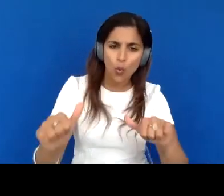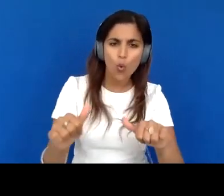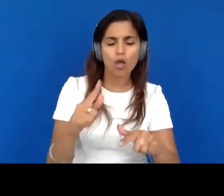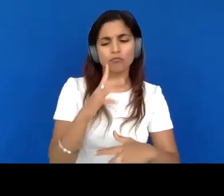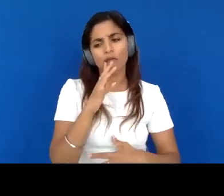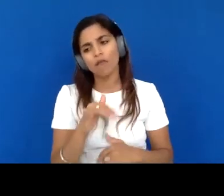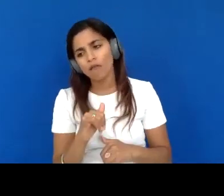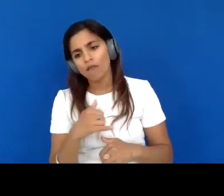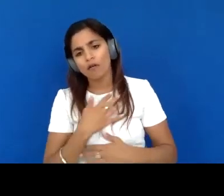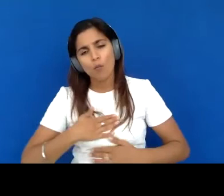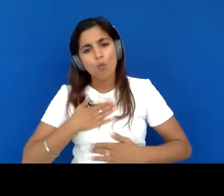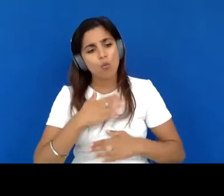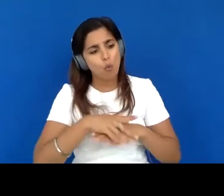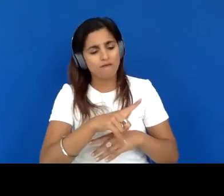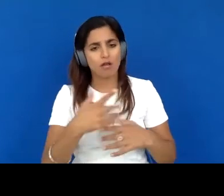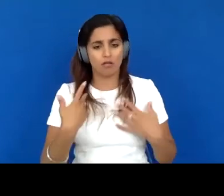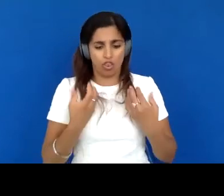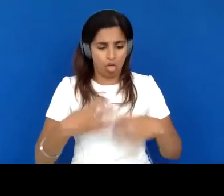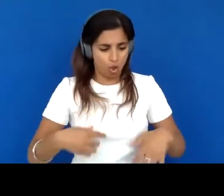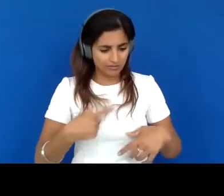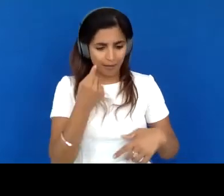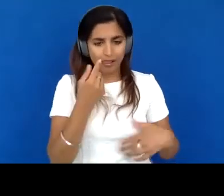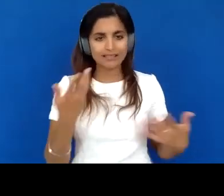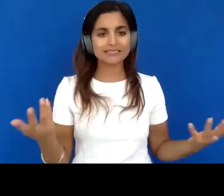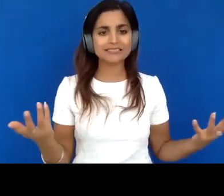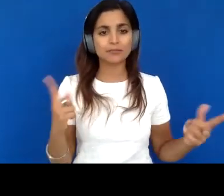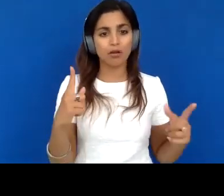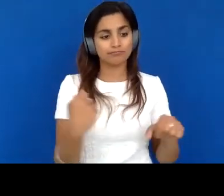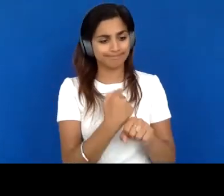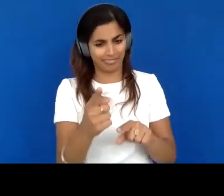of disability and its political capacity for imagining or non normative feature